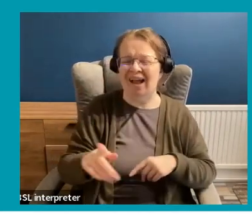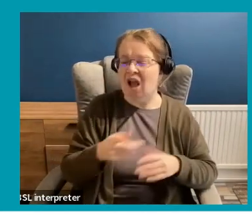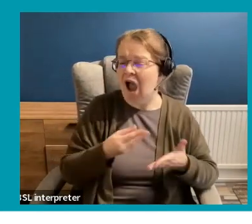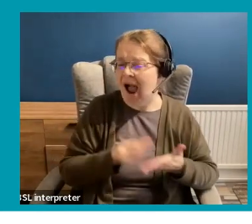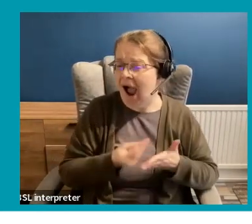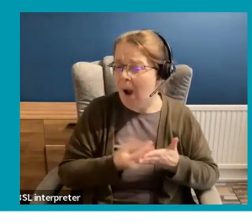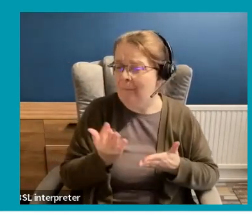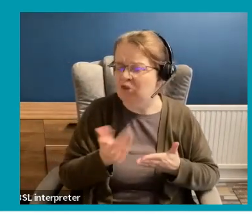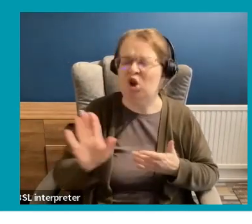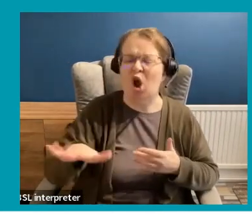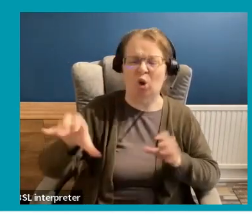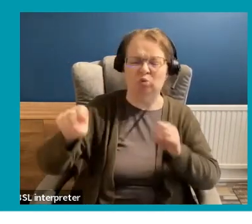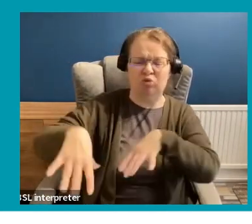going to cost us anything and actually it should be